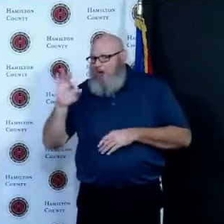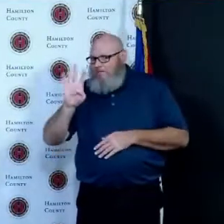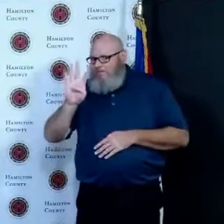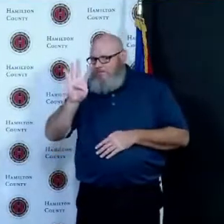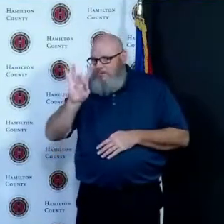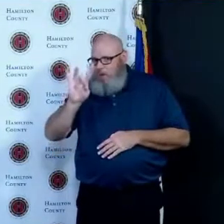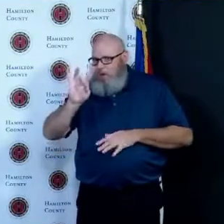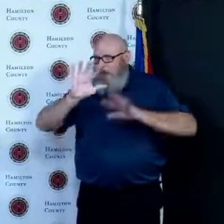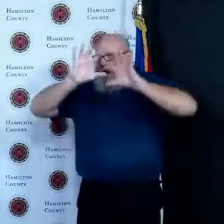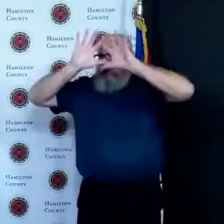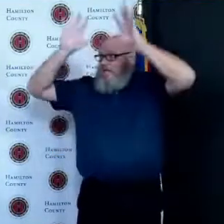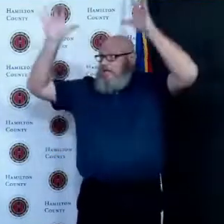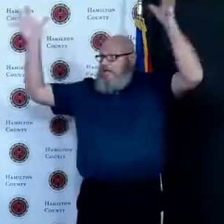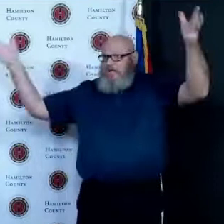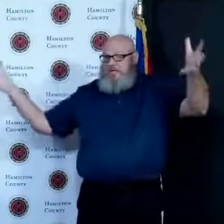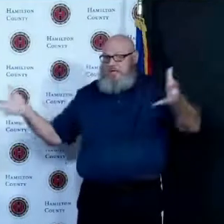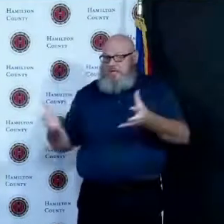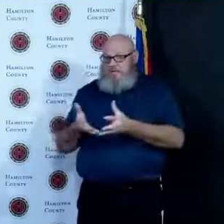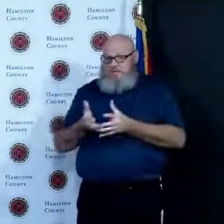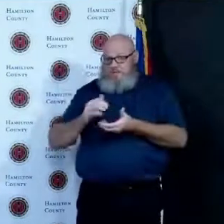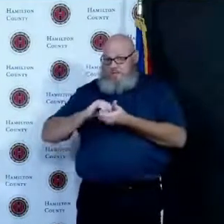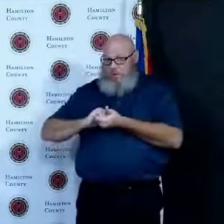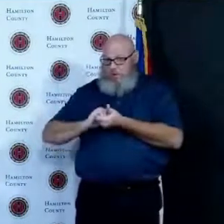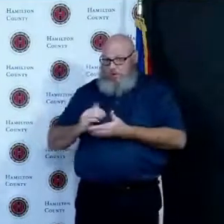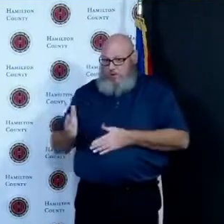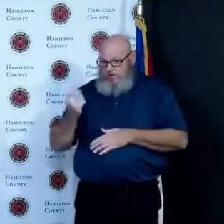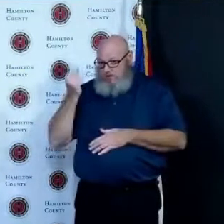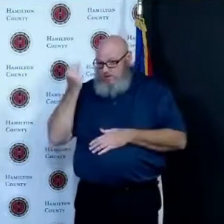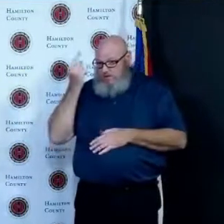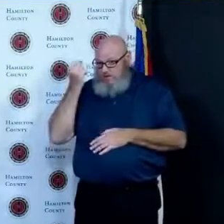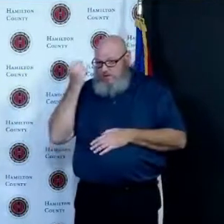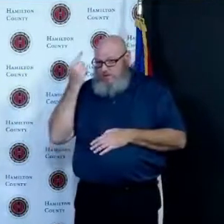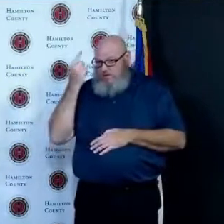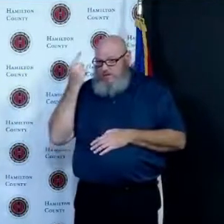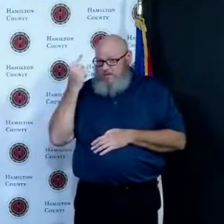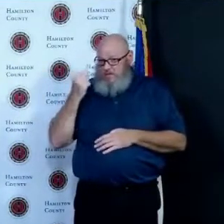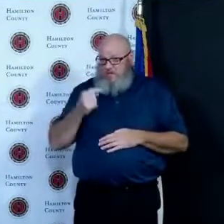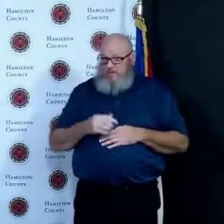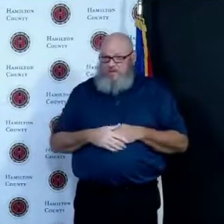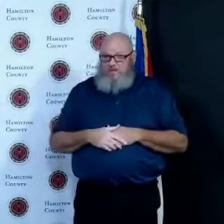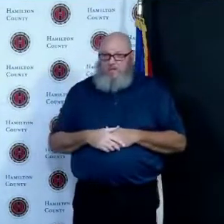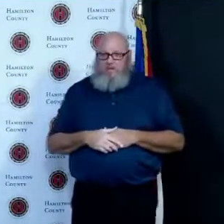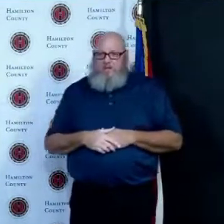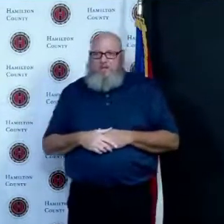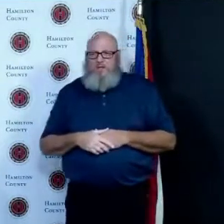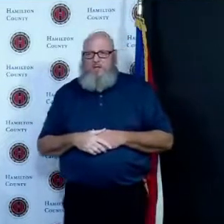have a grip on the big picture as to how many could actually if we start getting these you know